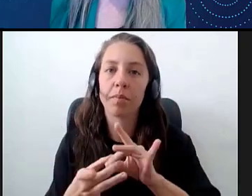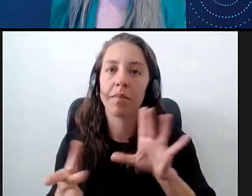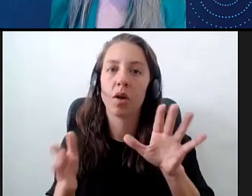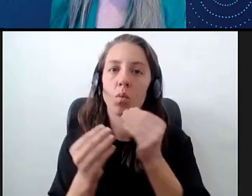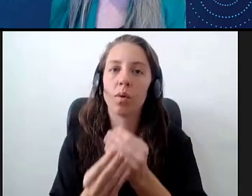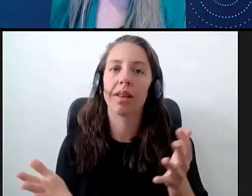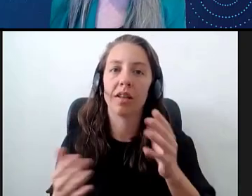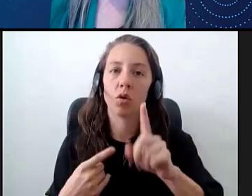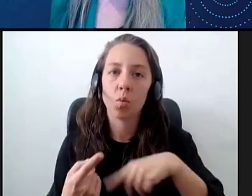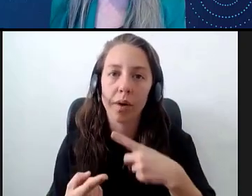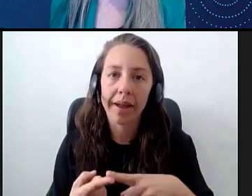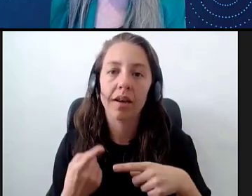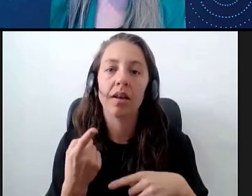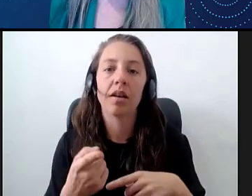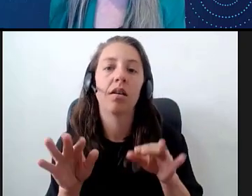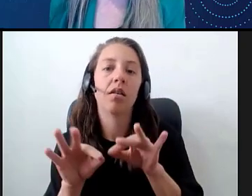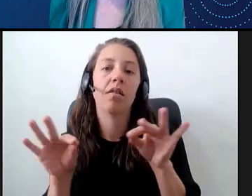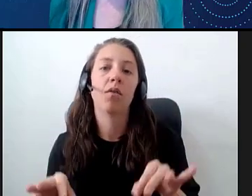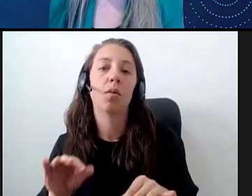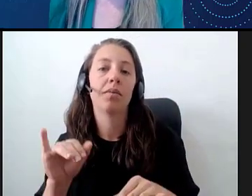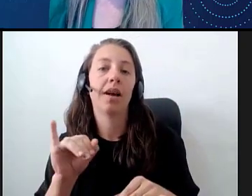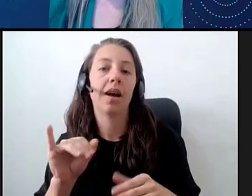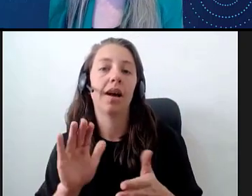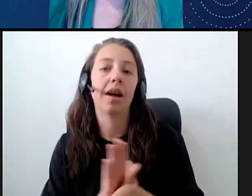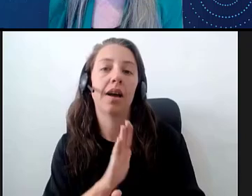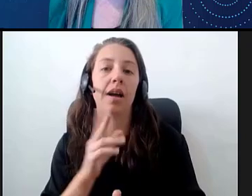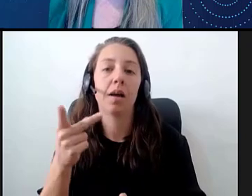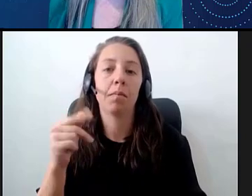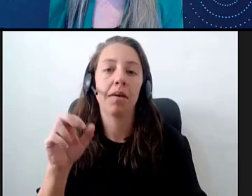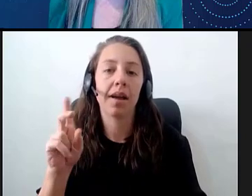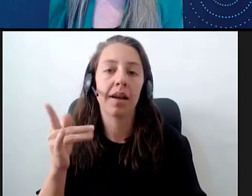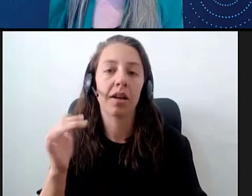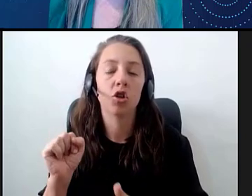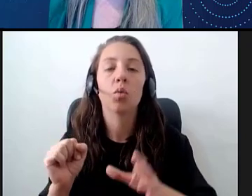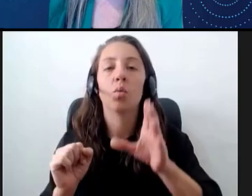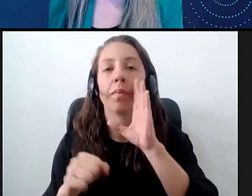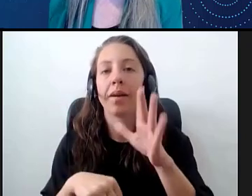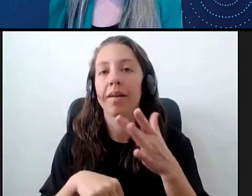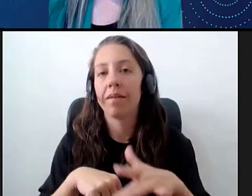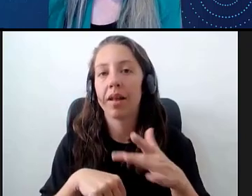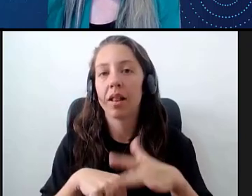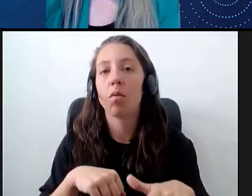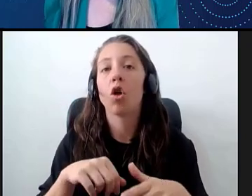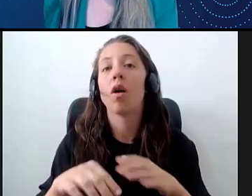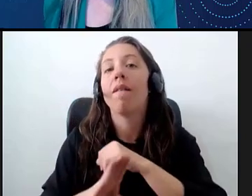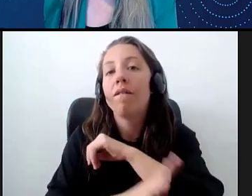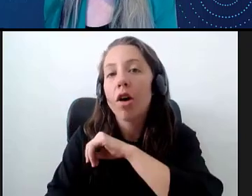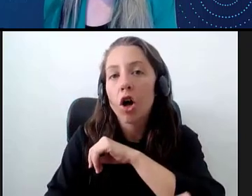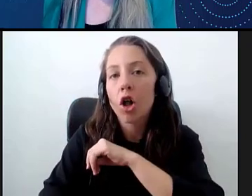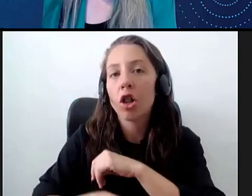I packages will become available in the Fall of 2024. Cynthia Dwyer Okay. And in terms of timing,